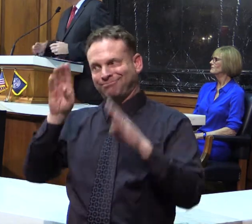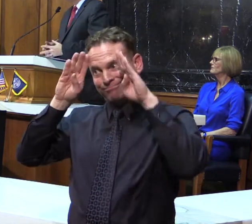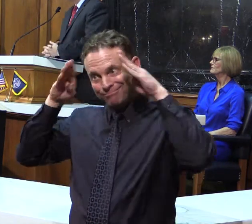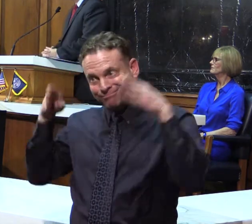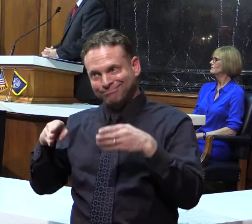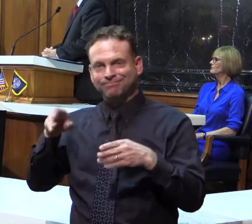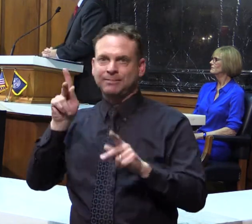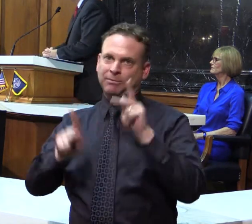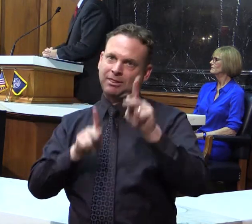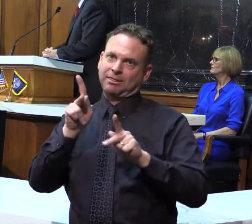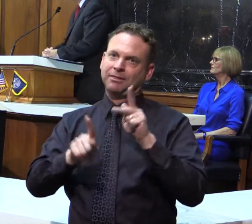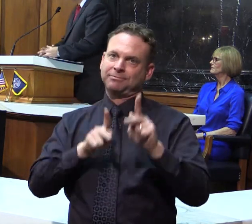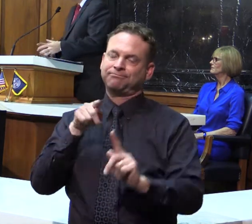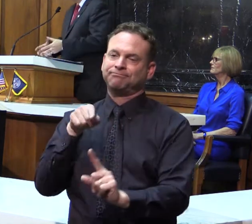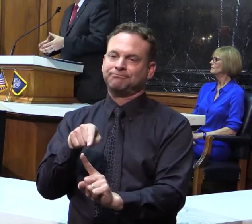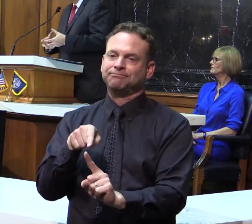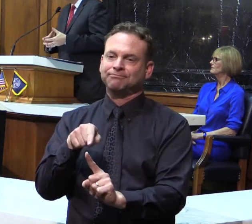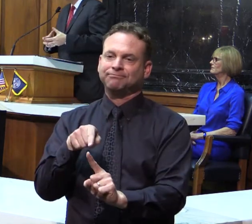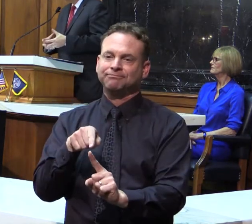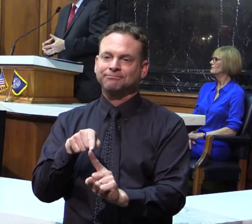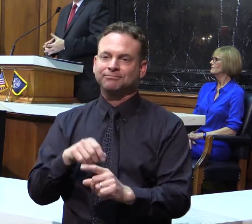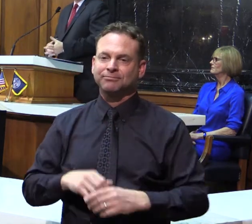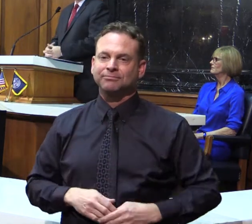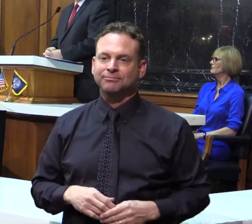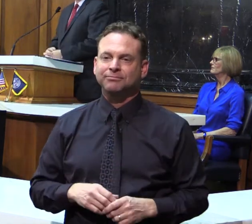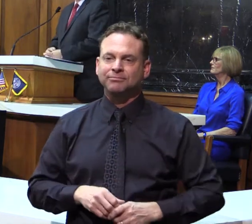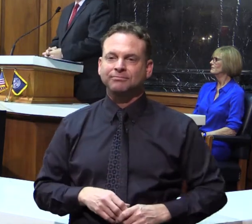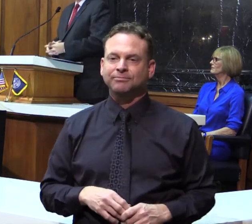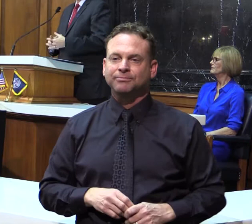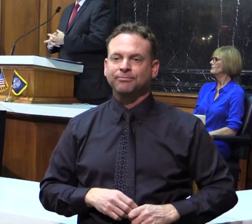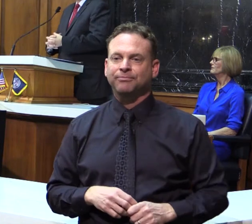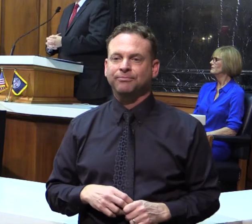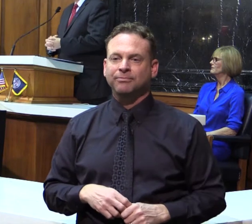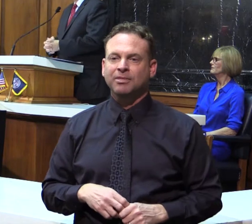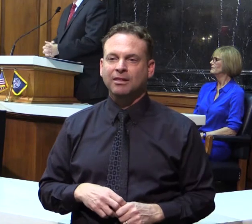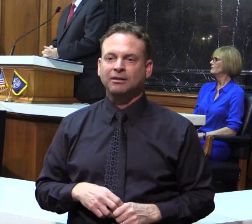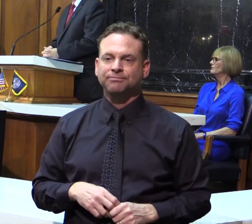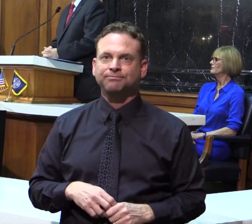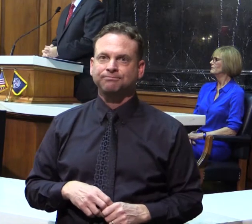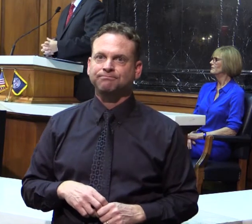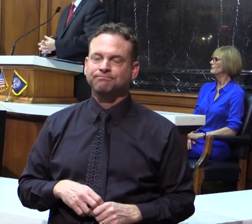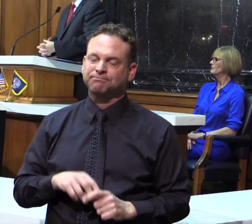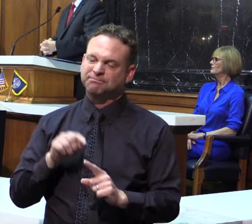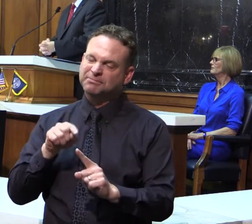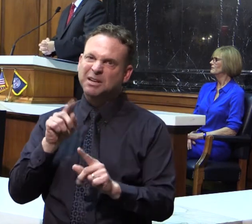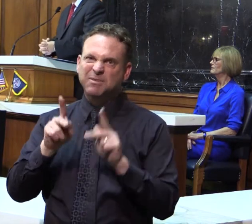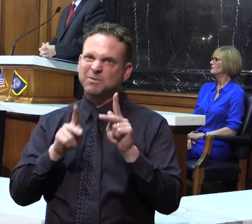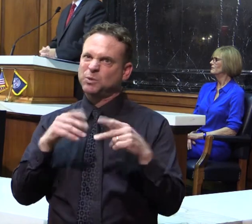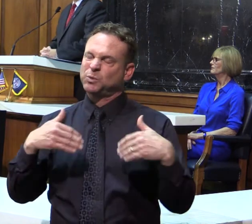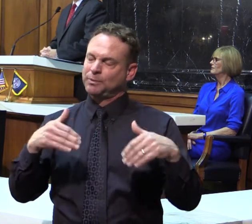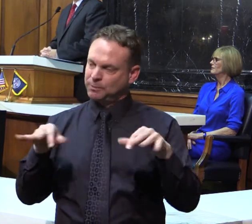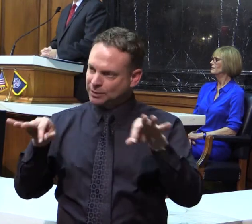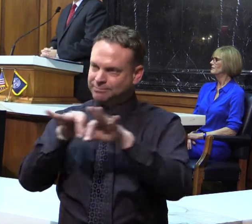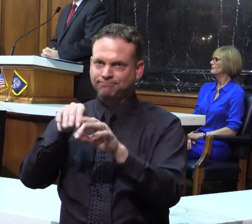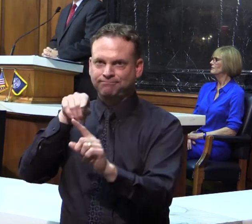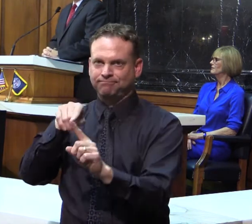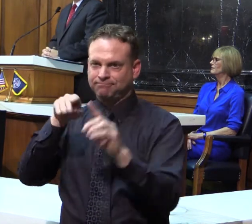A big part of our focus on our people is to continue to attack the opioid epidemic...